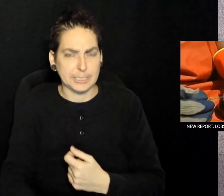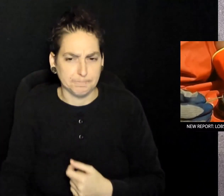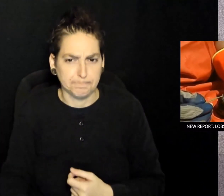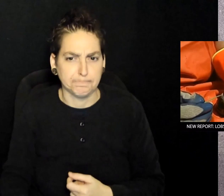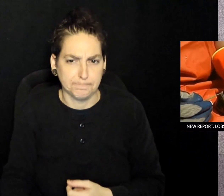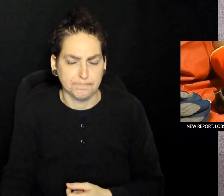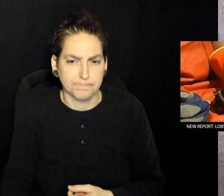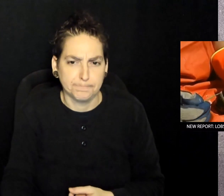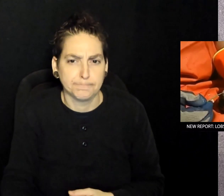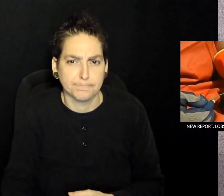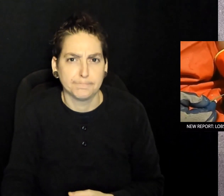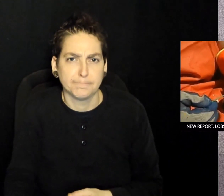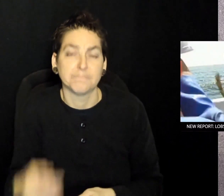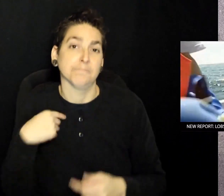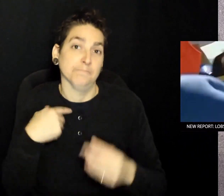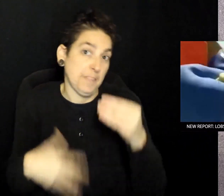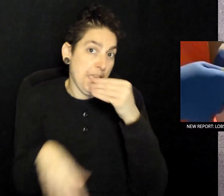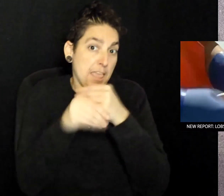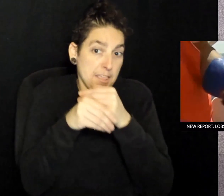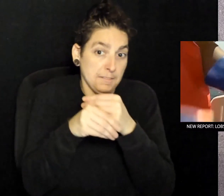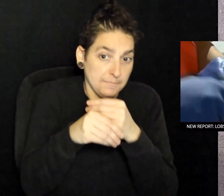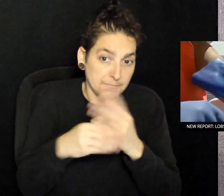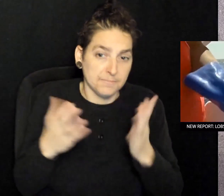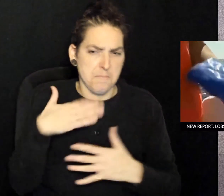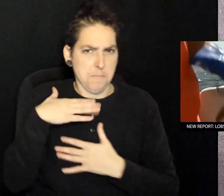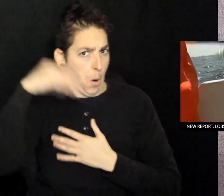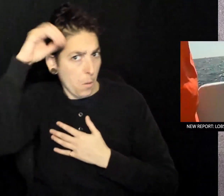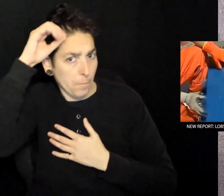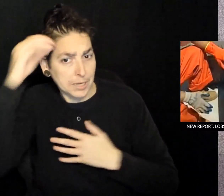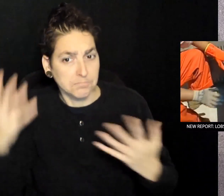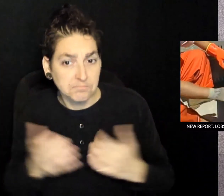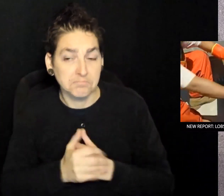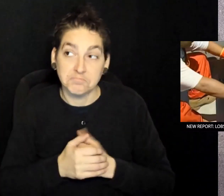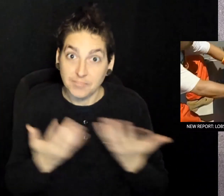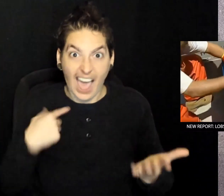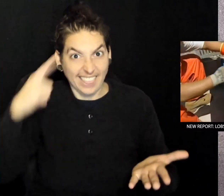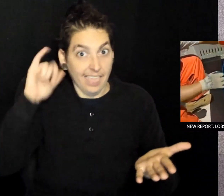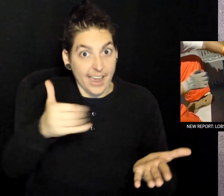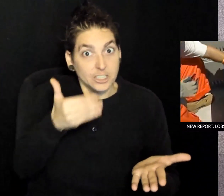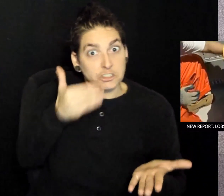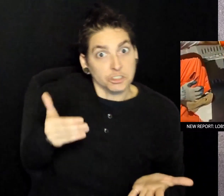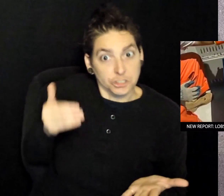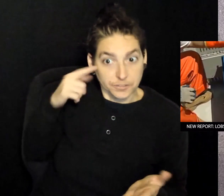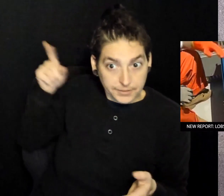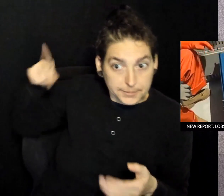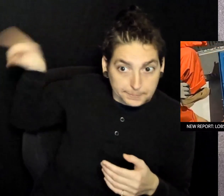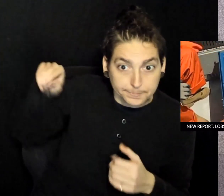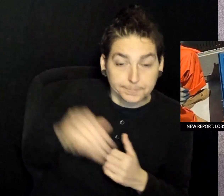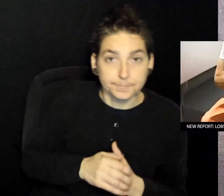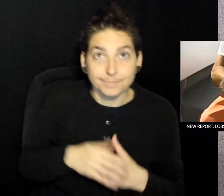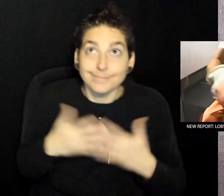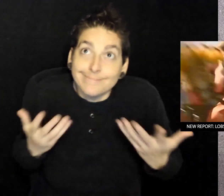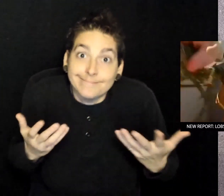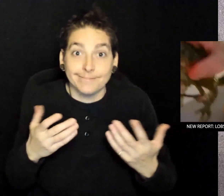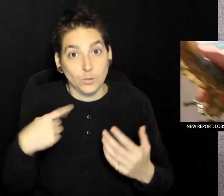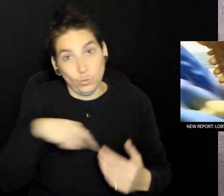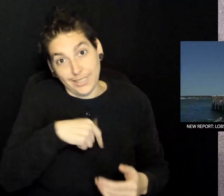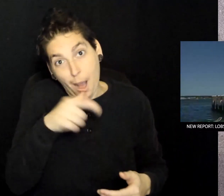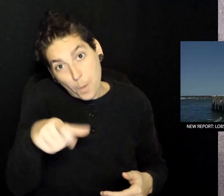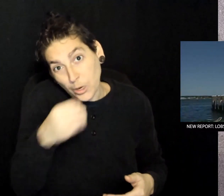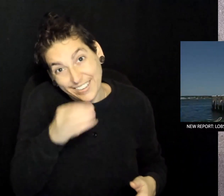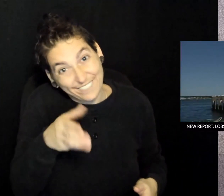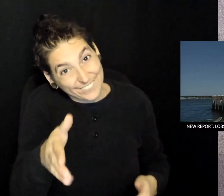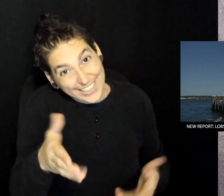government decisions take animal welfare into consideration interesting just my two cents on